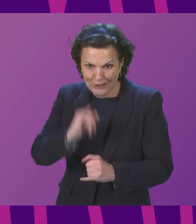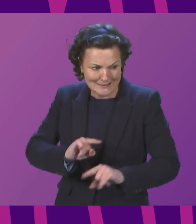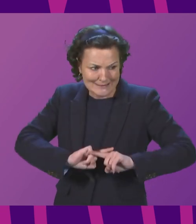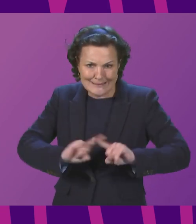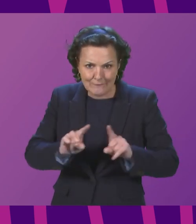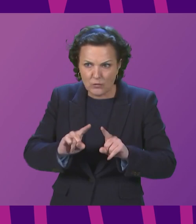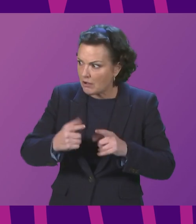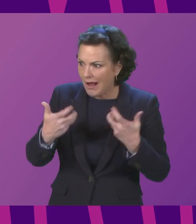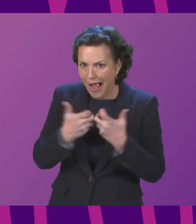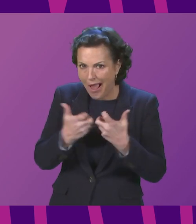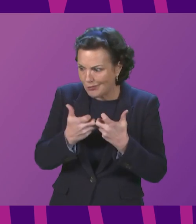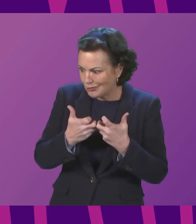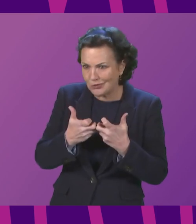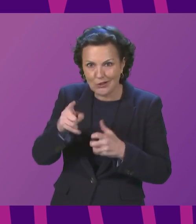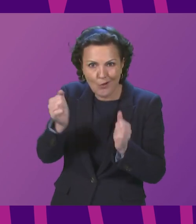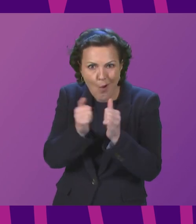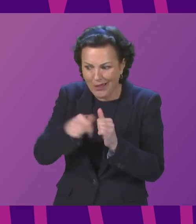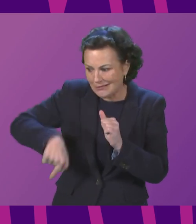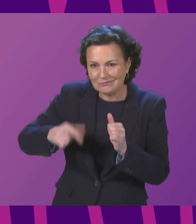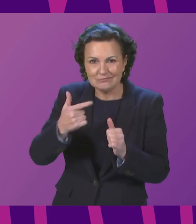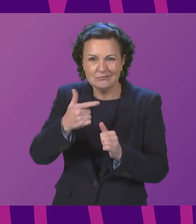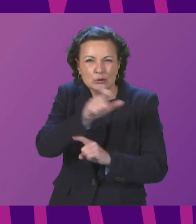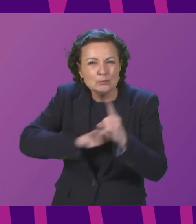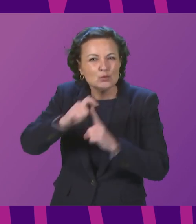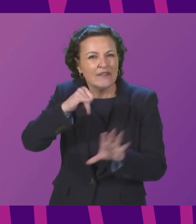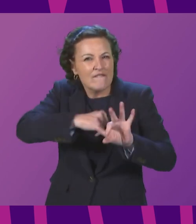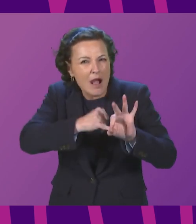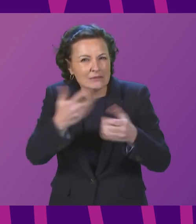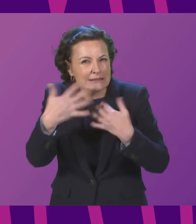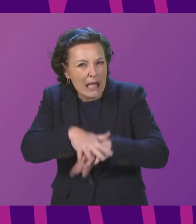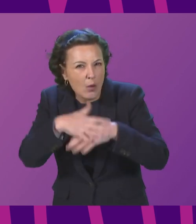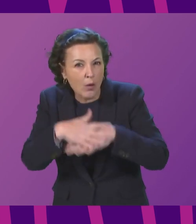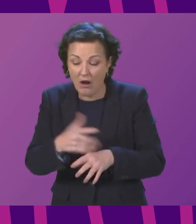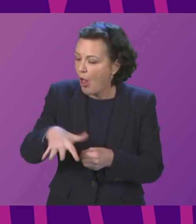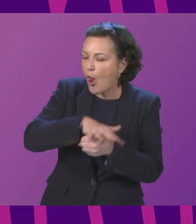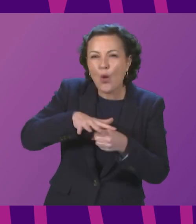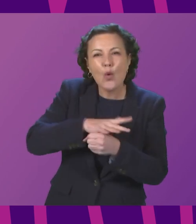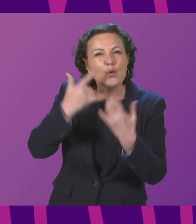and with colleagues in the community pharmacy network and in local testing centres—to